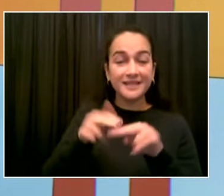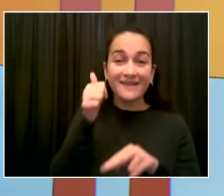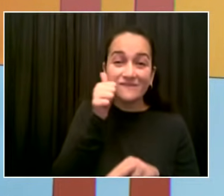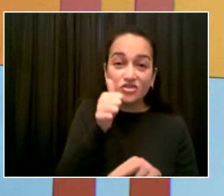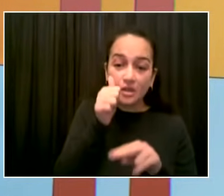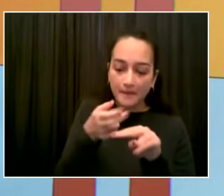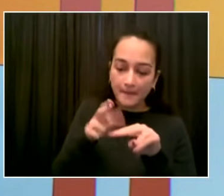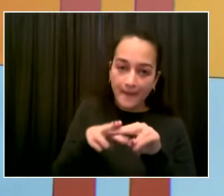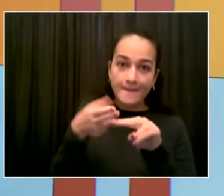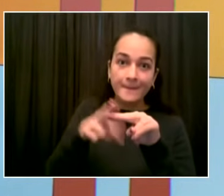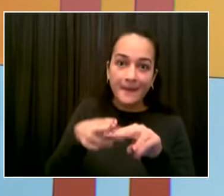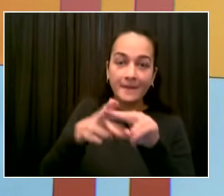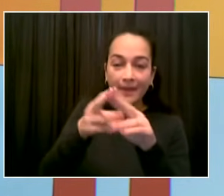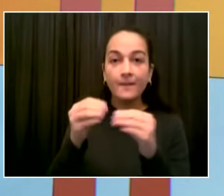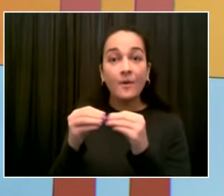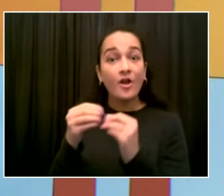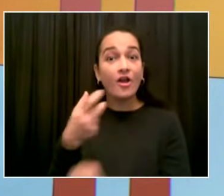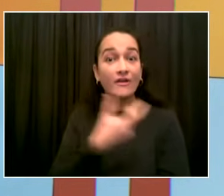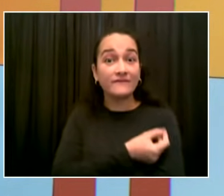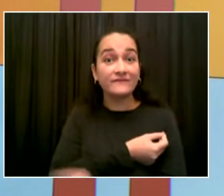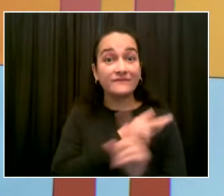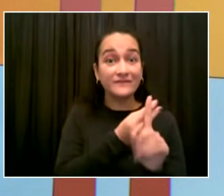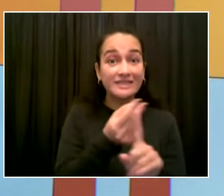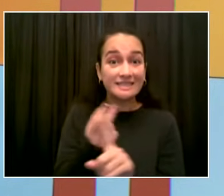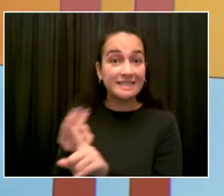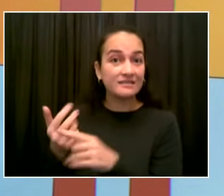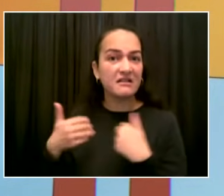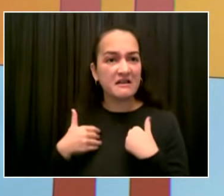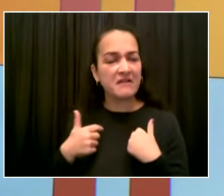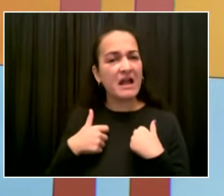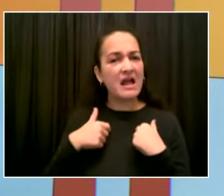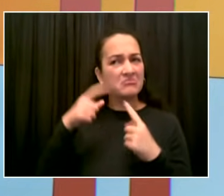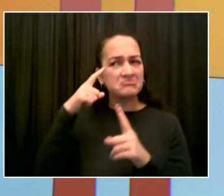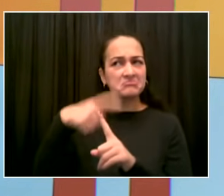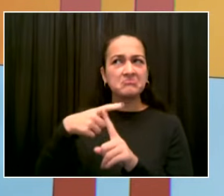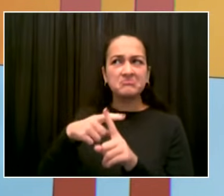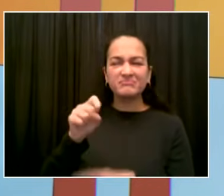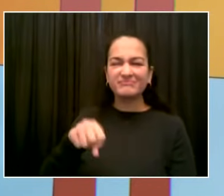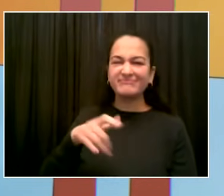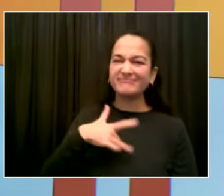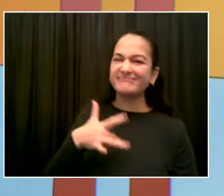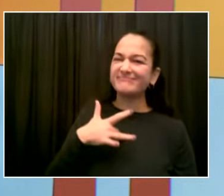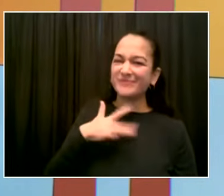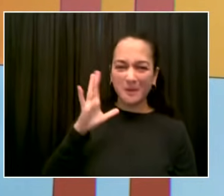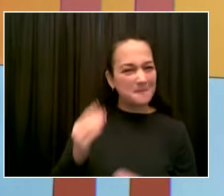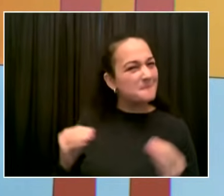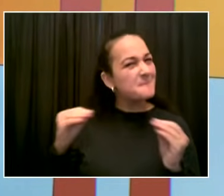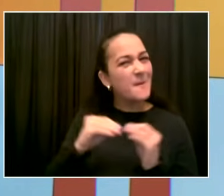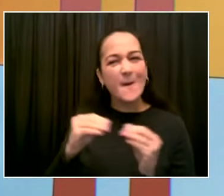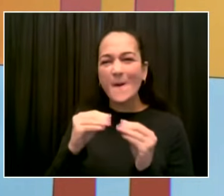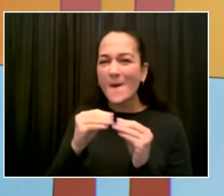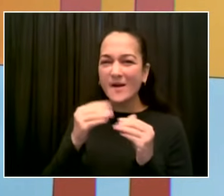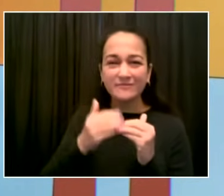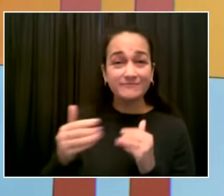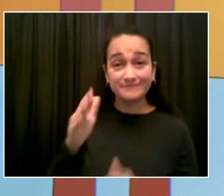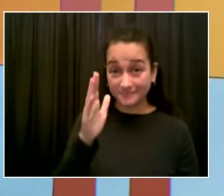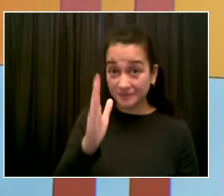NUMBERS ARE GOING UP, I DON 'T HAVE A DOUBT IN MY MIND WHEN YOU LOOK AT THE